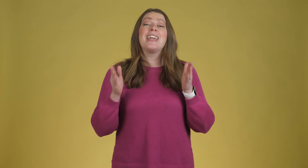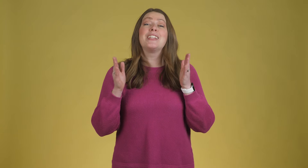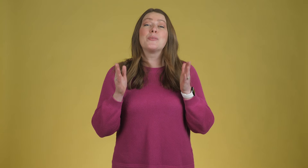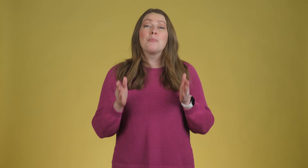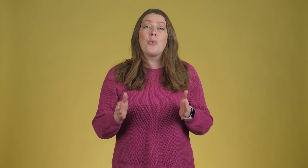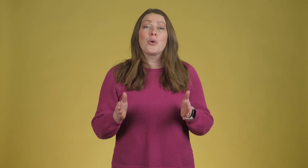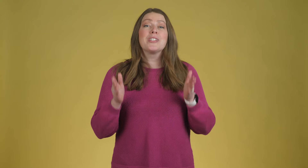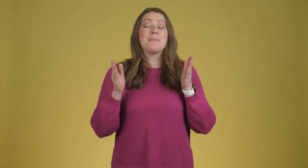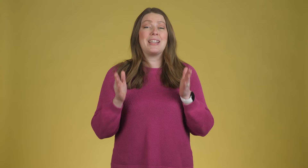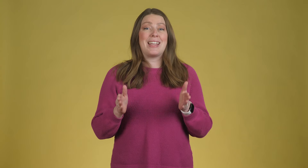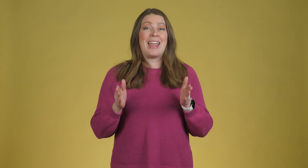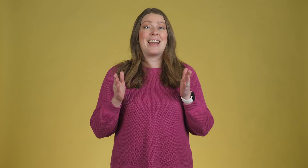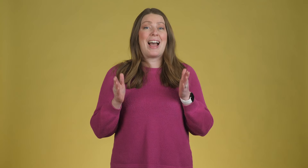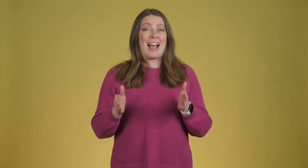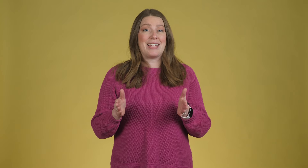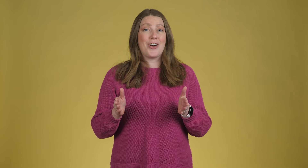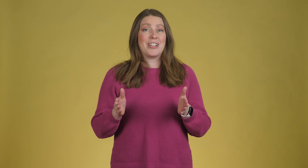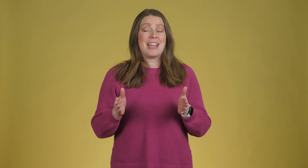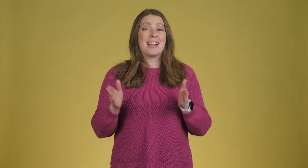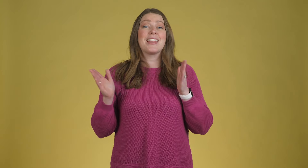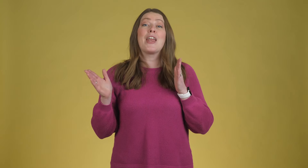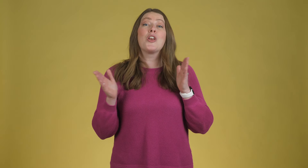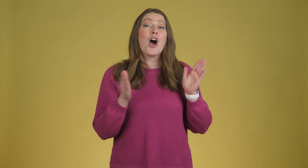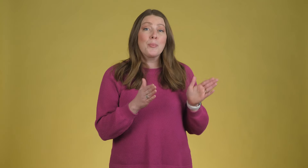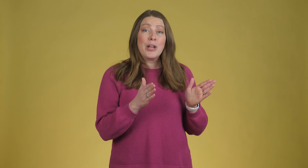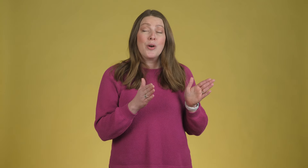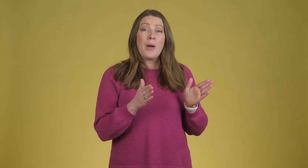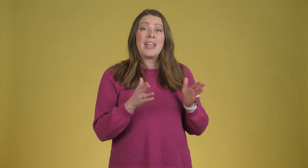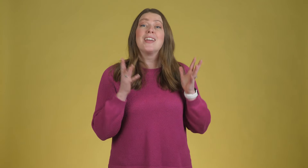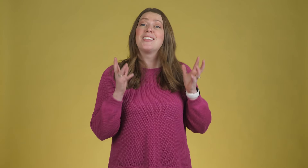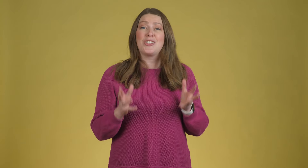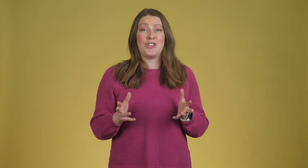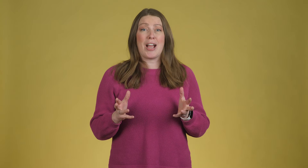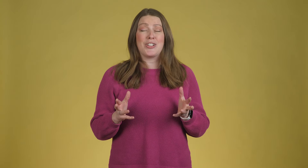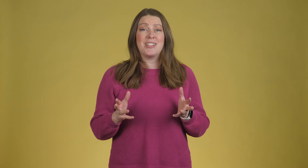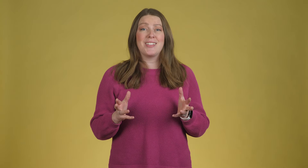It's important to maintain eye contact and not break away to distractions.